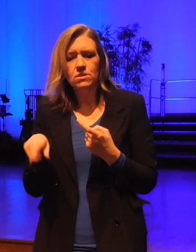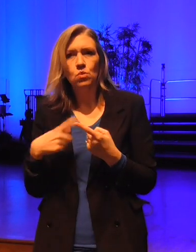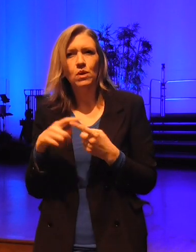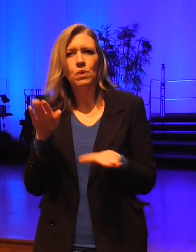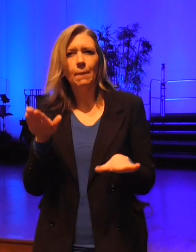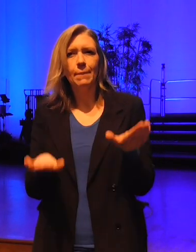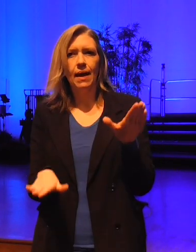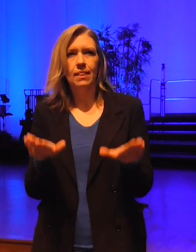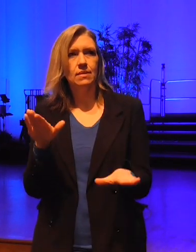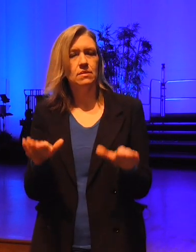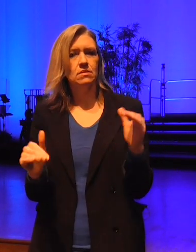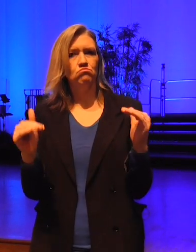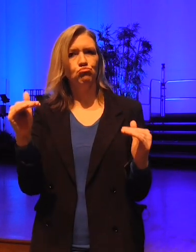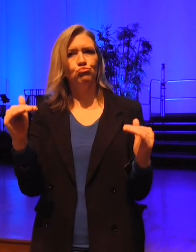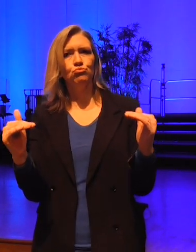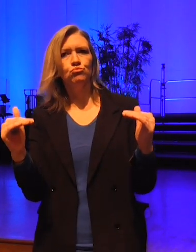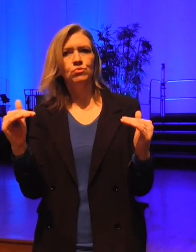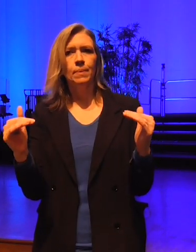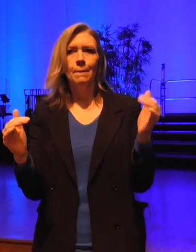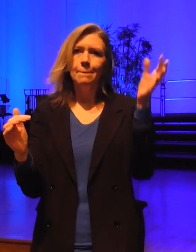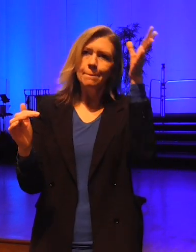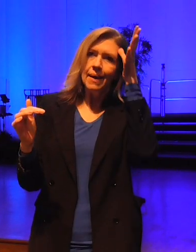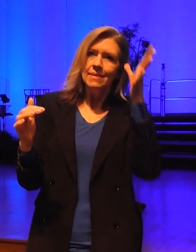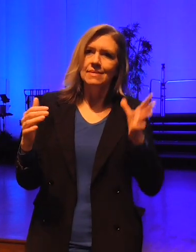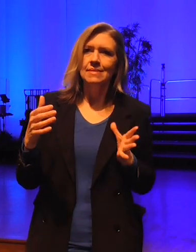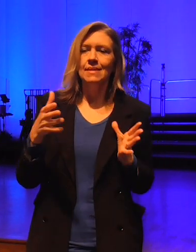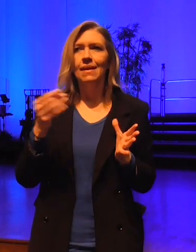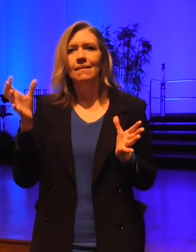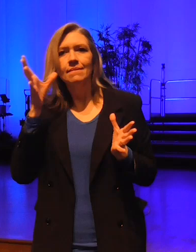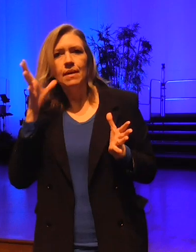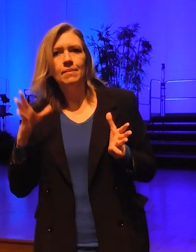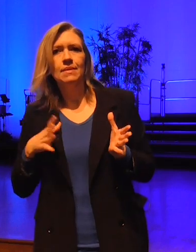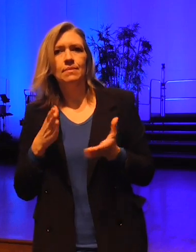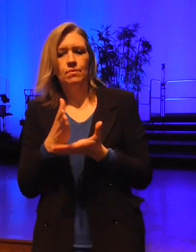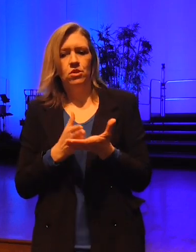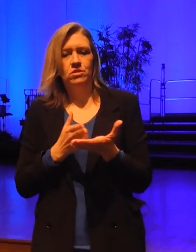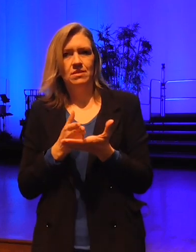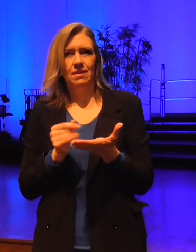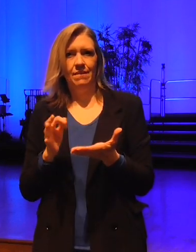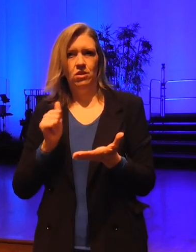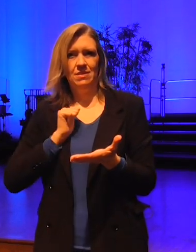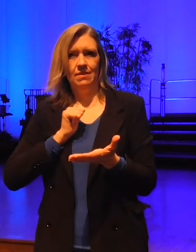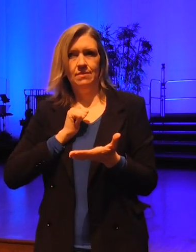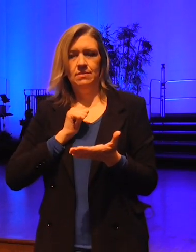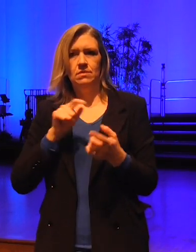and feminine aspects of ourselves so that we can live in Greater Harmony that we can live